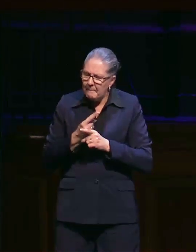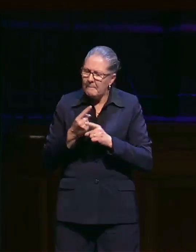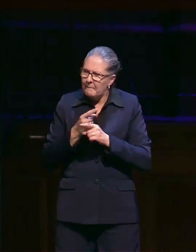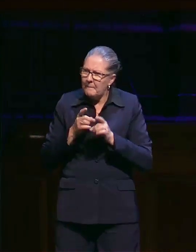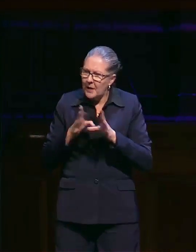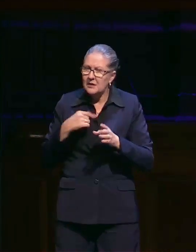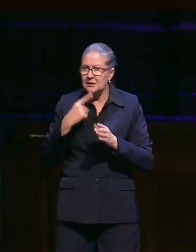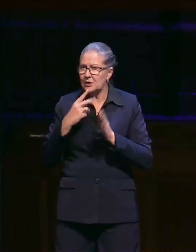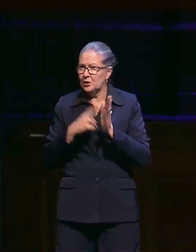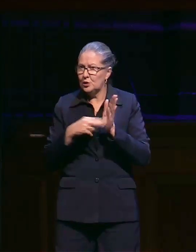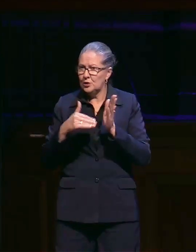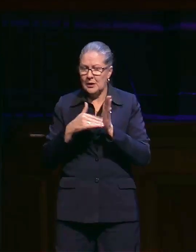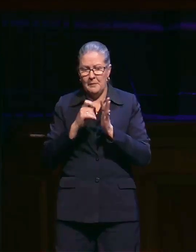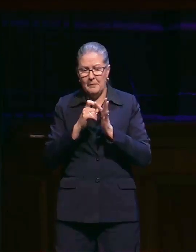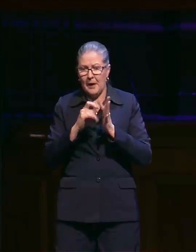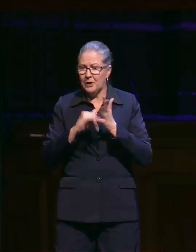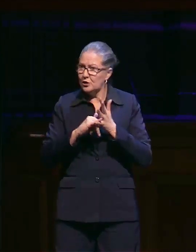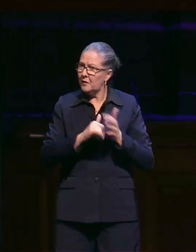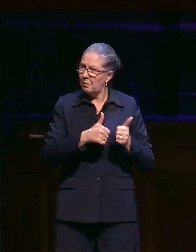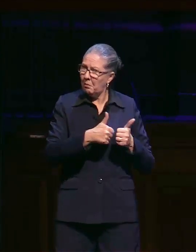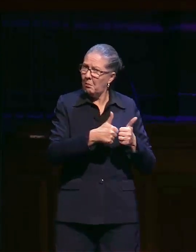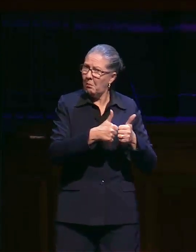Zealand's public service is in pretty good shape so these changes will be